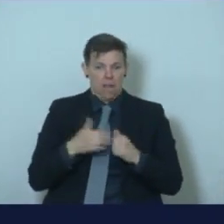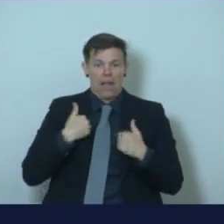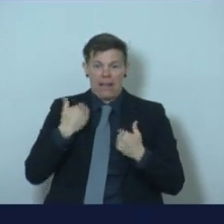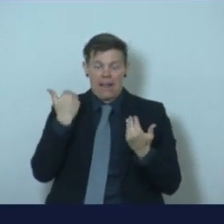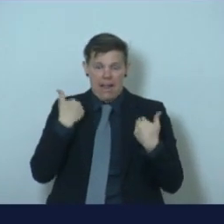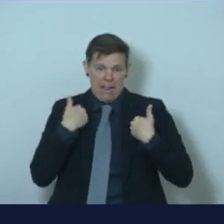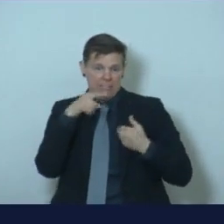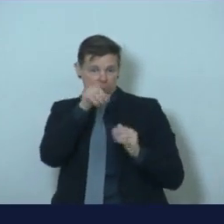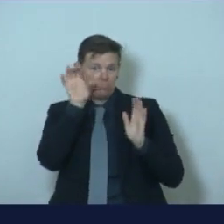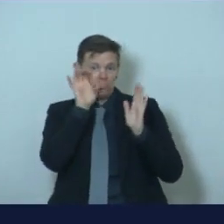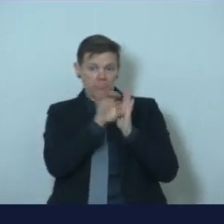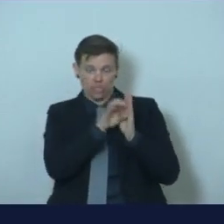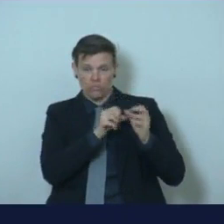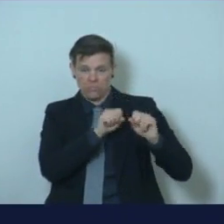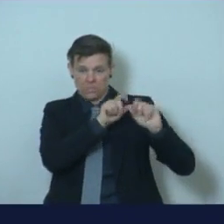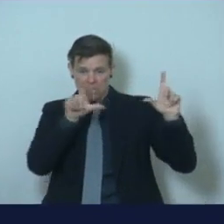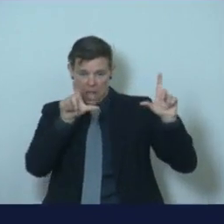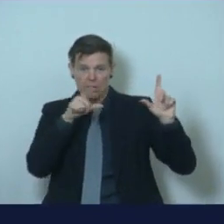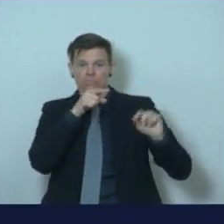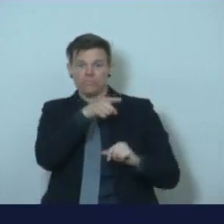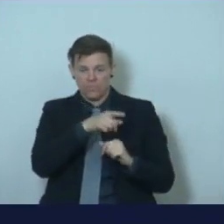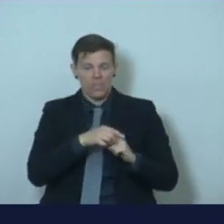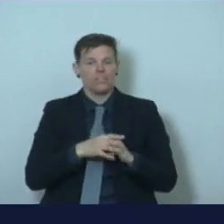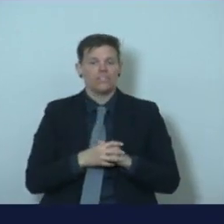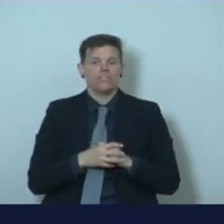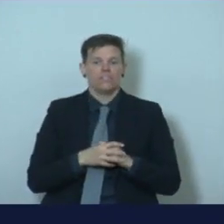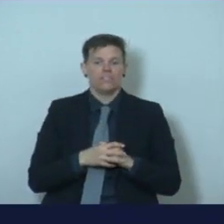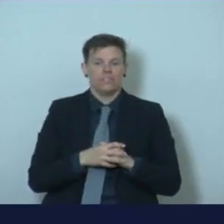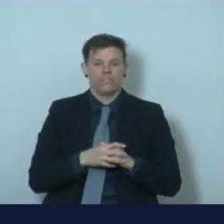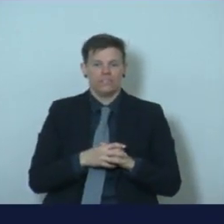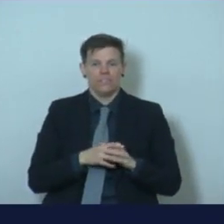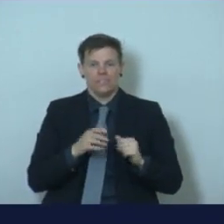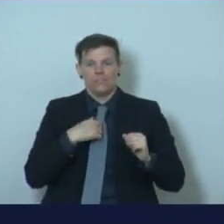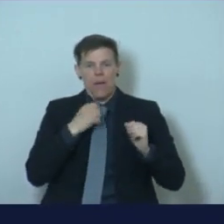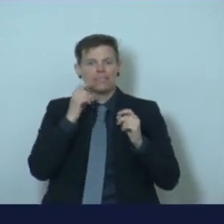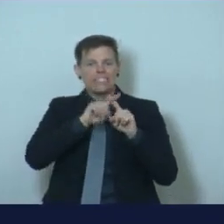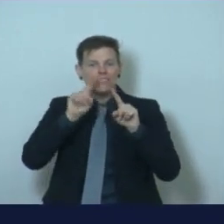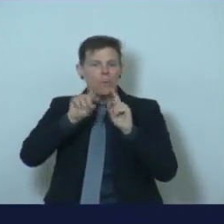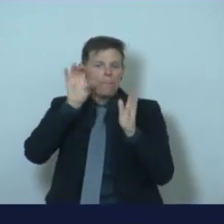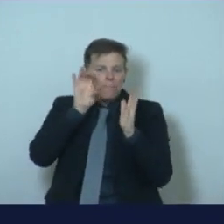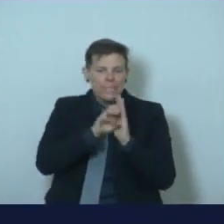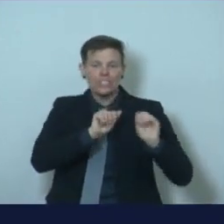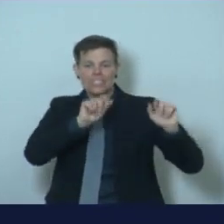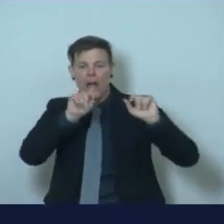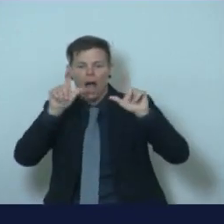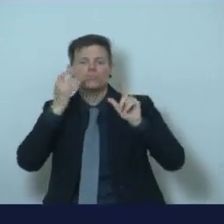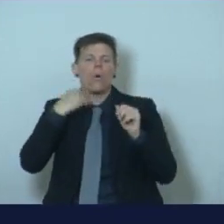WE HAVE THIS ON THE SLIDE BECAUSE MANY OF YOU TAKE SCREEN SHOTS, THANK YOU, AND PROMOTE THEM.